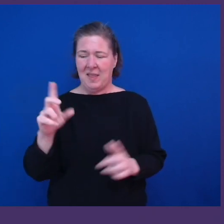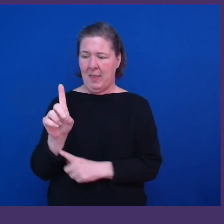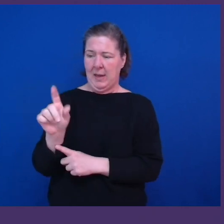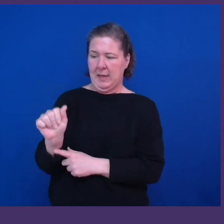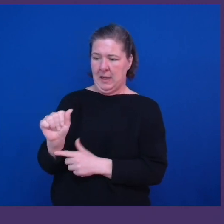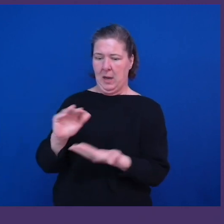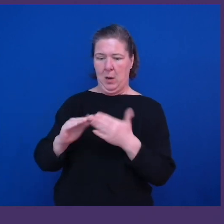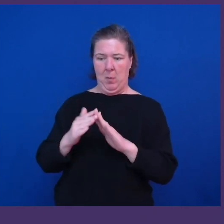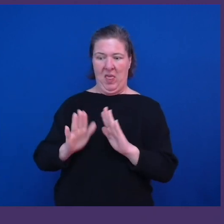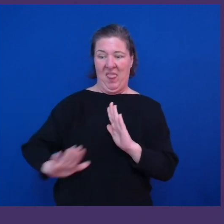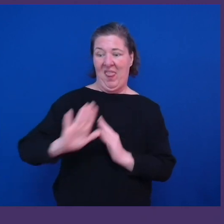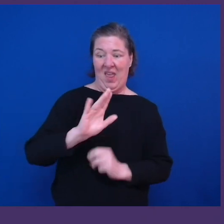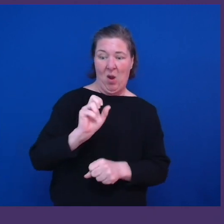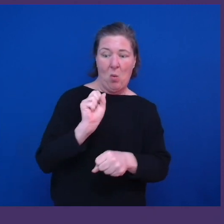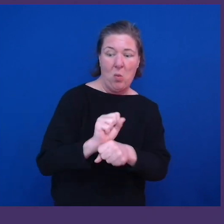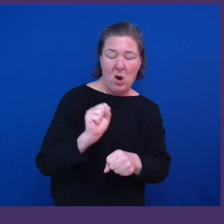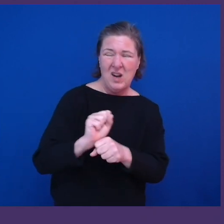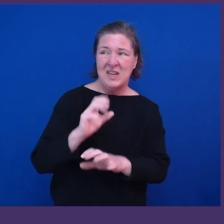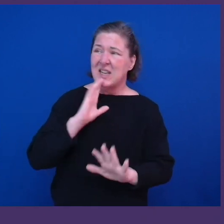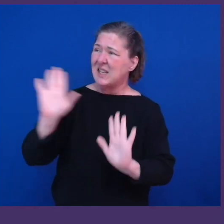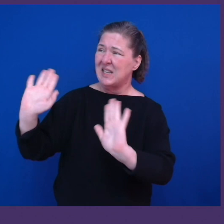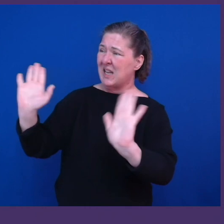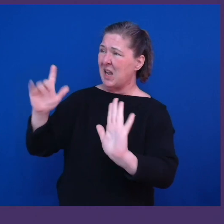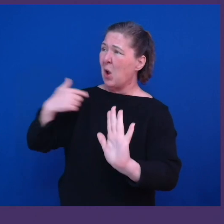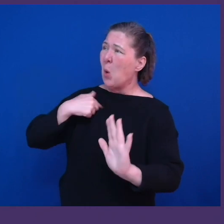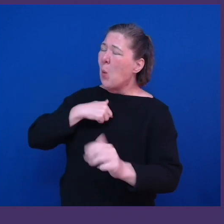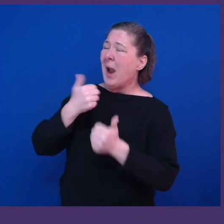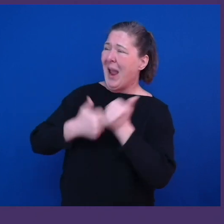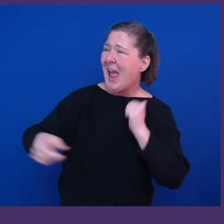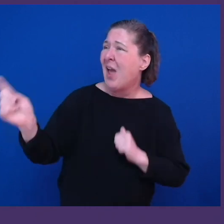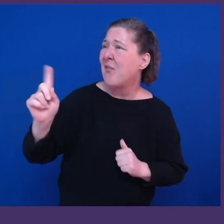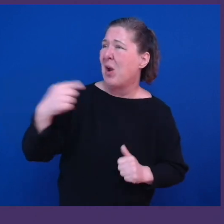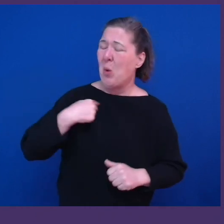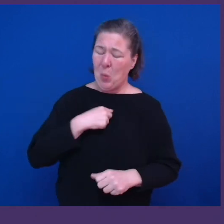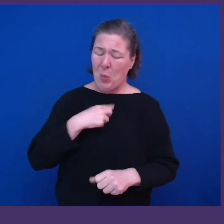to say, "We are everywhere, we're using websites at every level